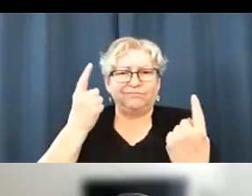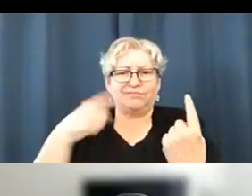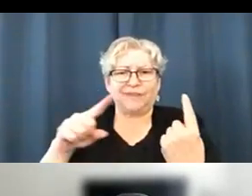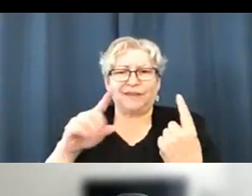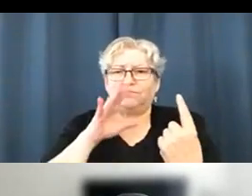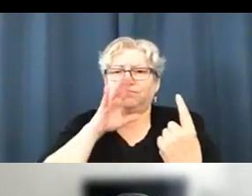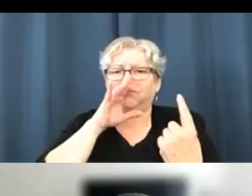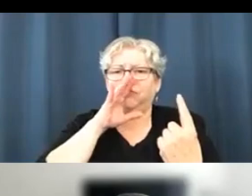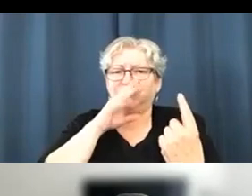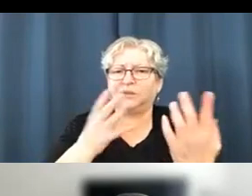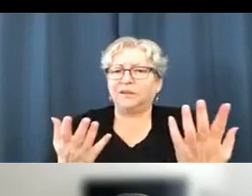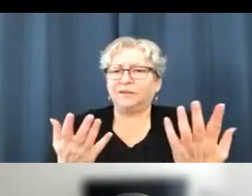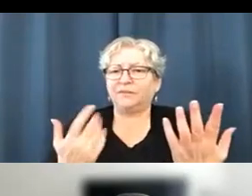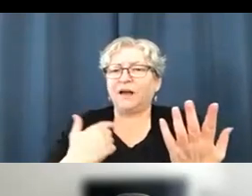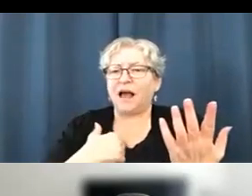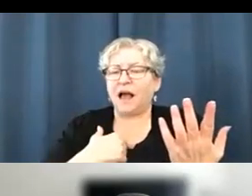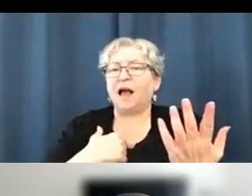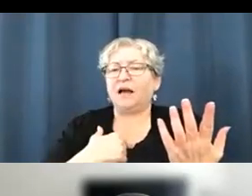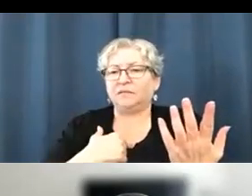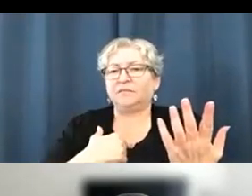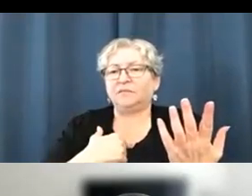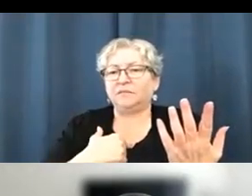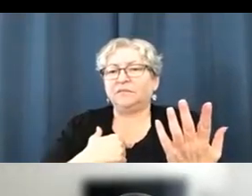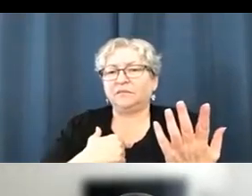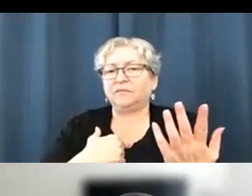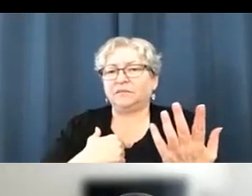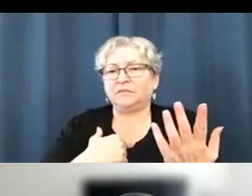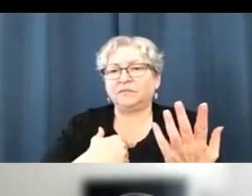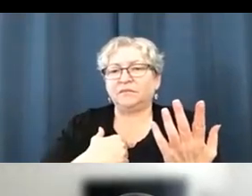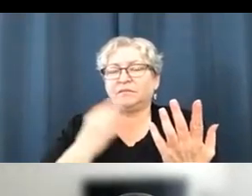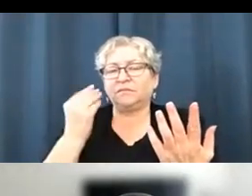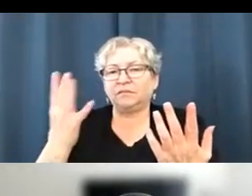So, I think there is a very handy feature